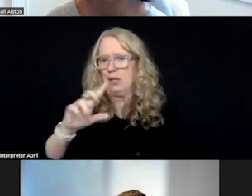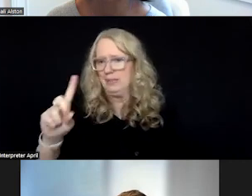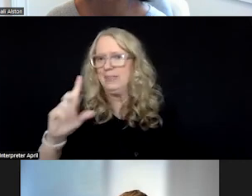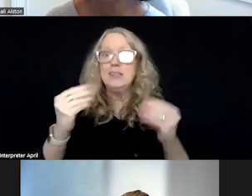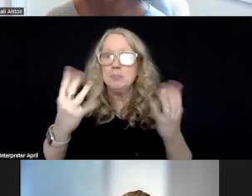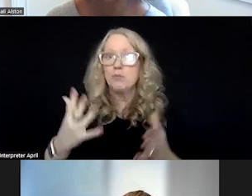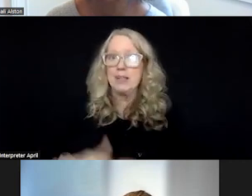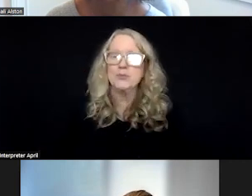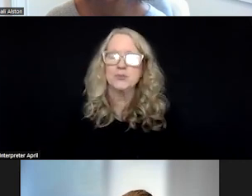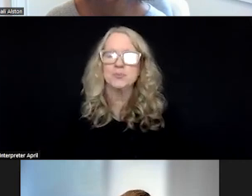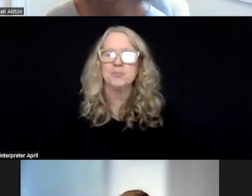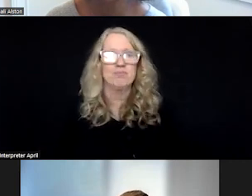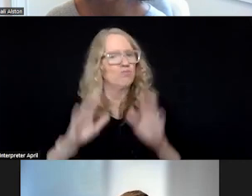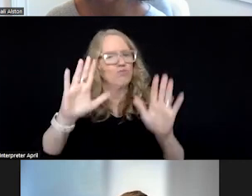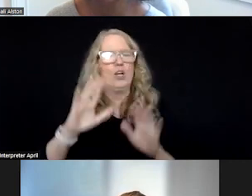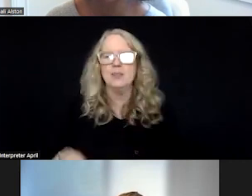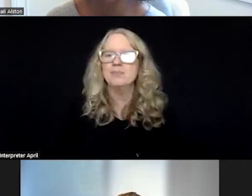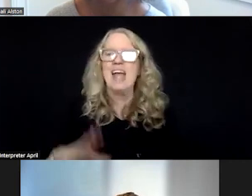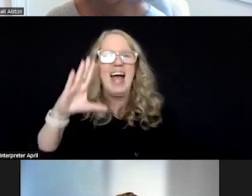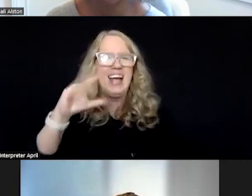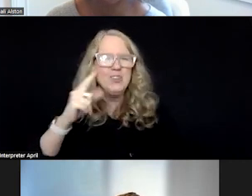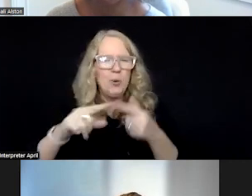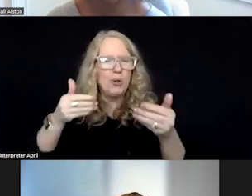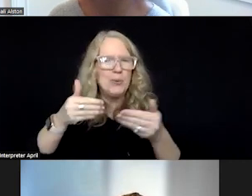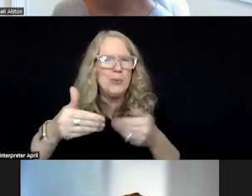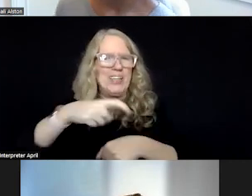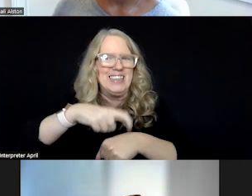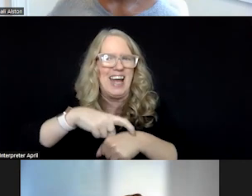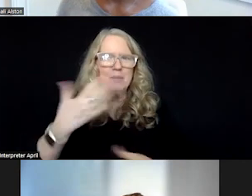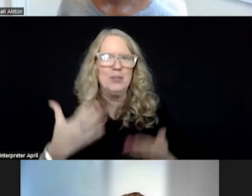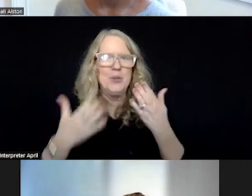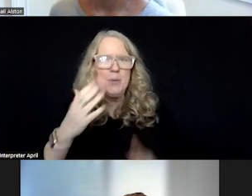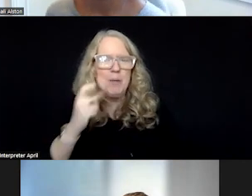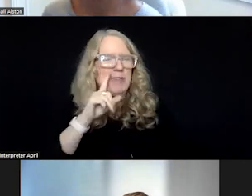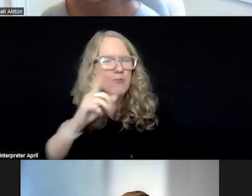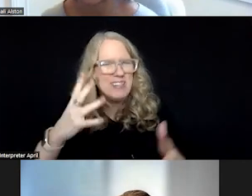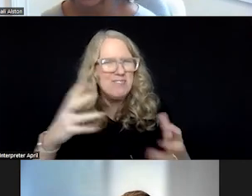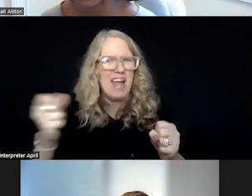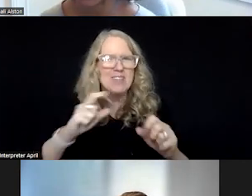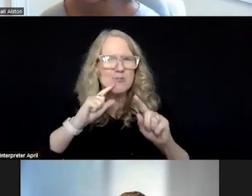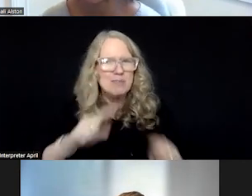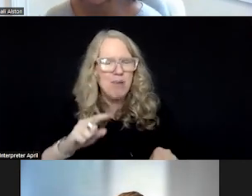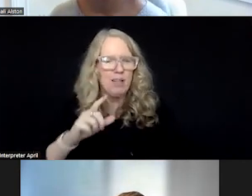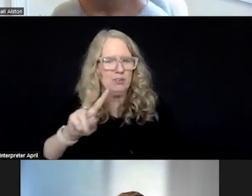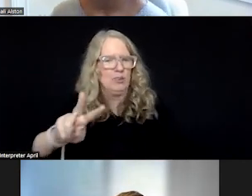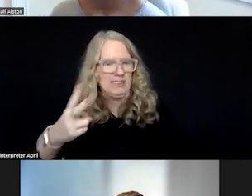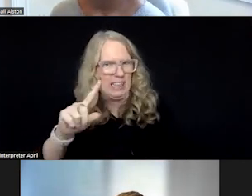GREAT. I KNOW THAT WE ARE COMING UP ON TIME. MAKE ASK FOR A SUPER FAST RESPONSE TO THE SECOND QUESTION. ANYTHING THAT YOU